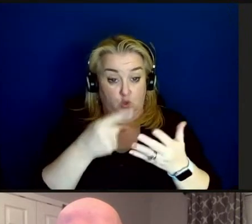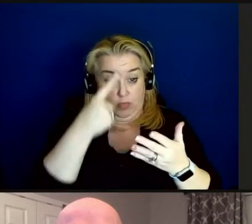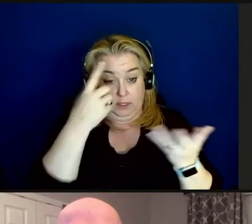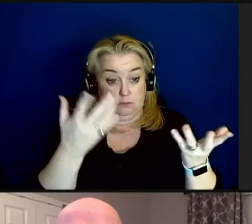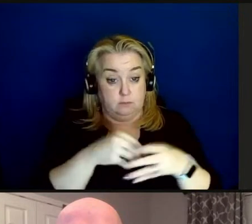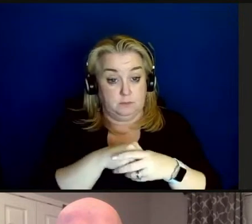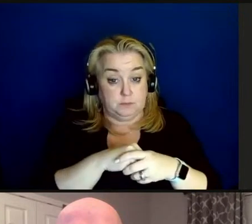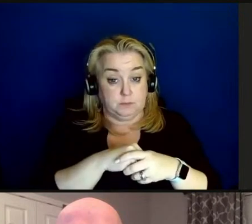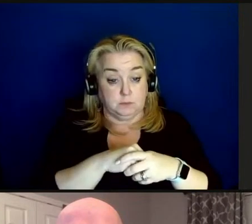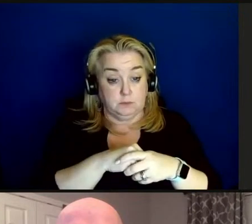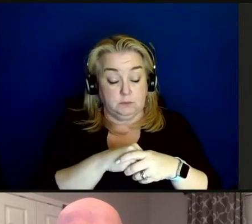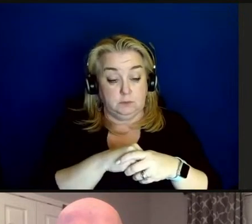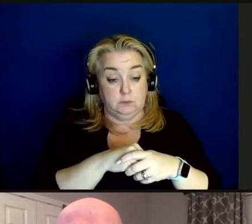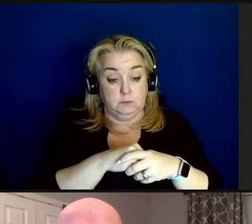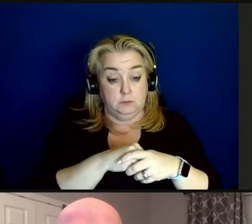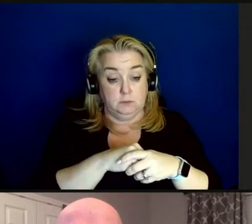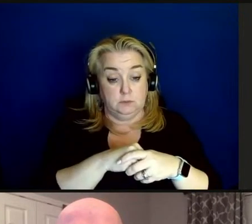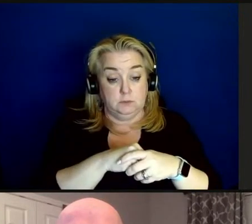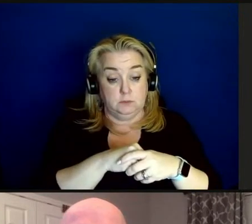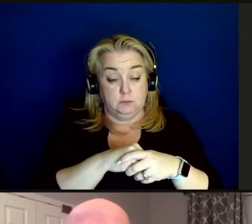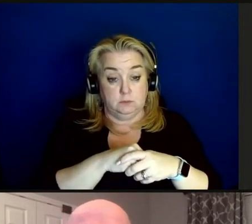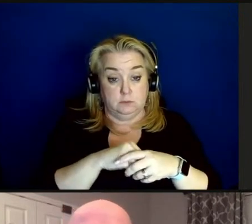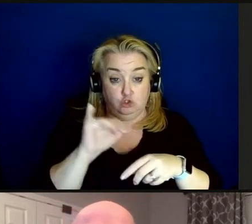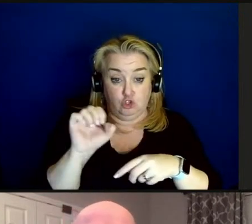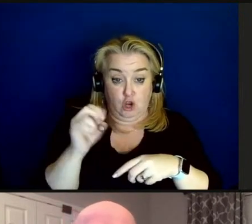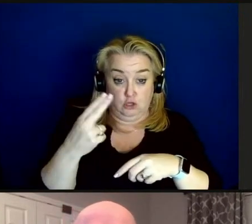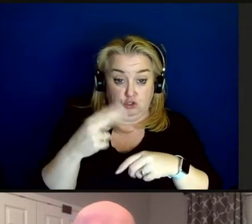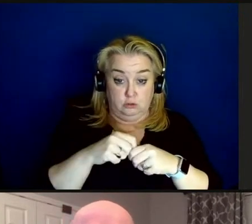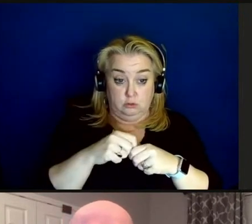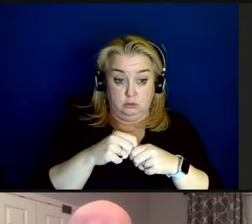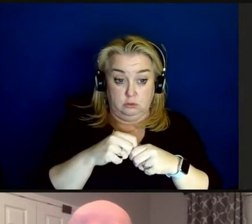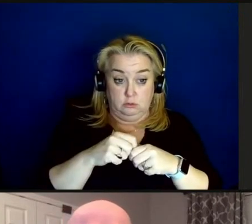GO WITH THIS THAT SOME GOOD